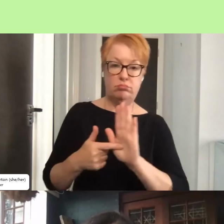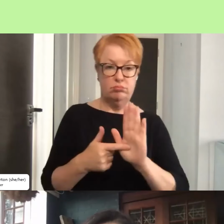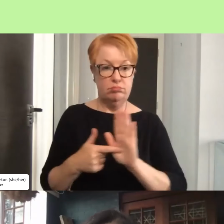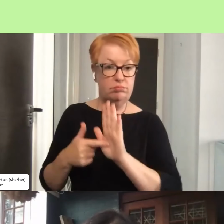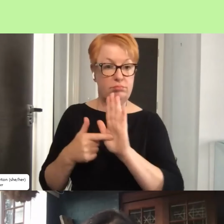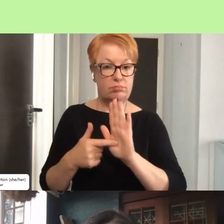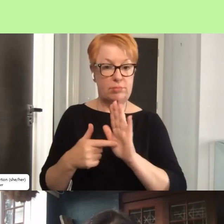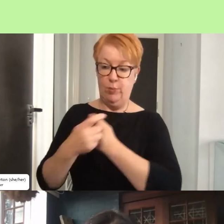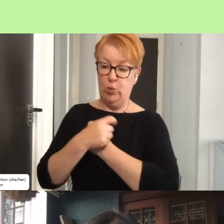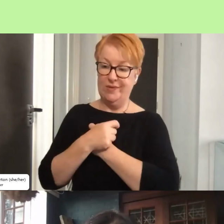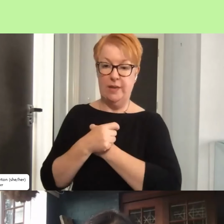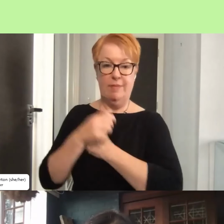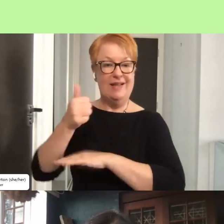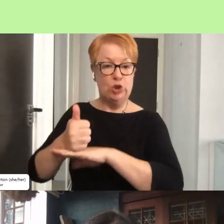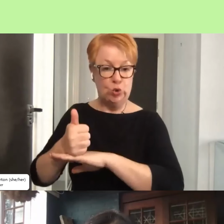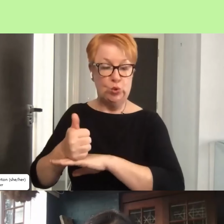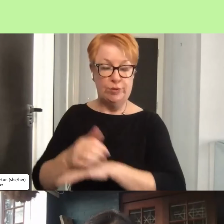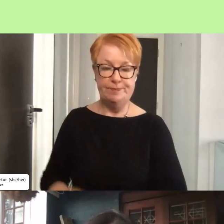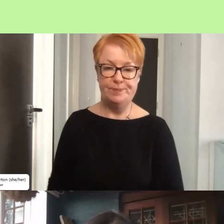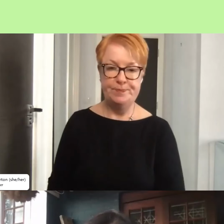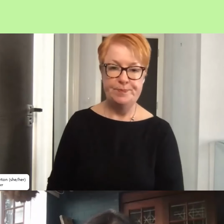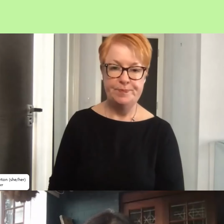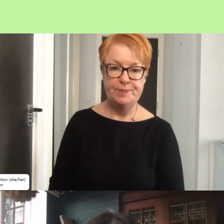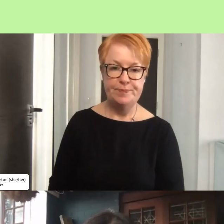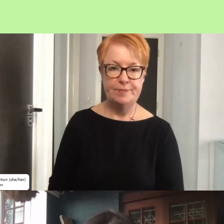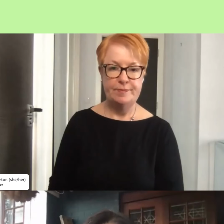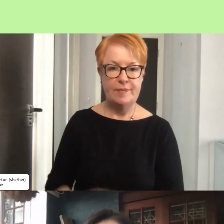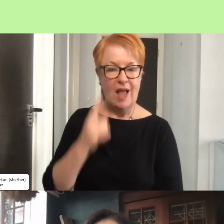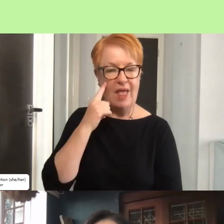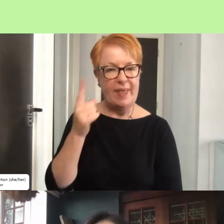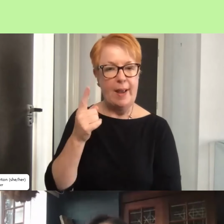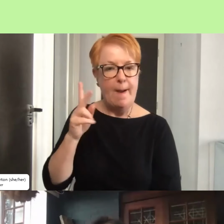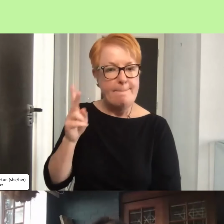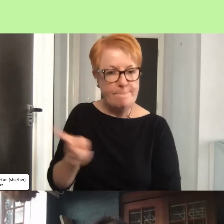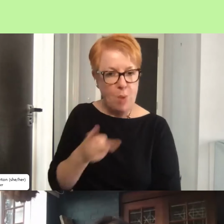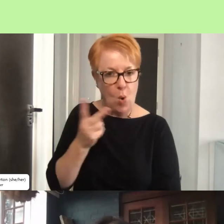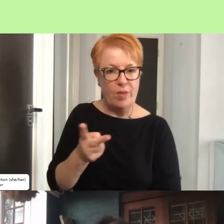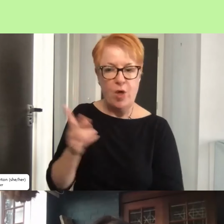For me, it's very important that hybrid practices, hybrid practices are not excluding one another,